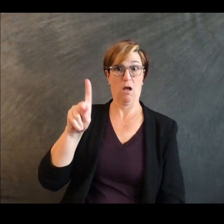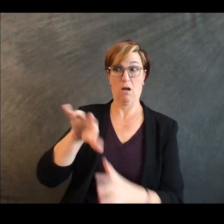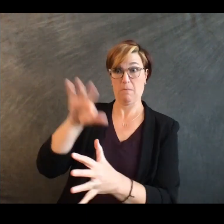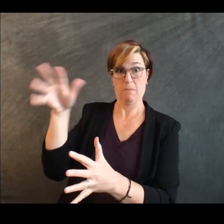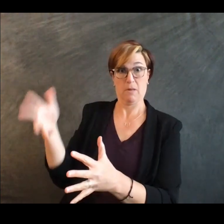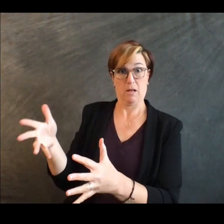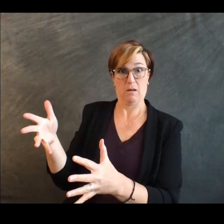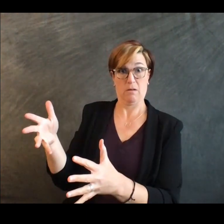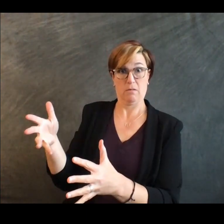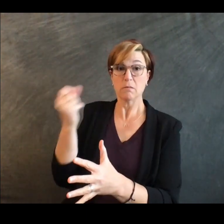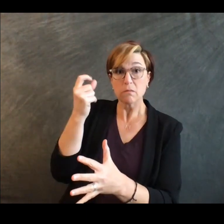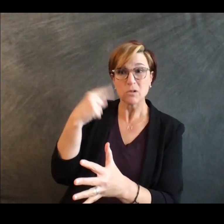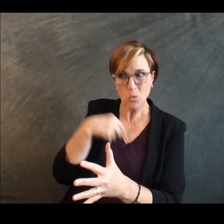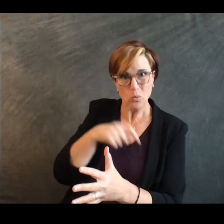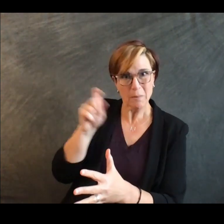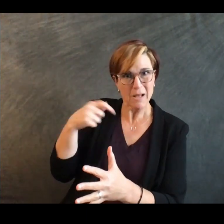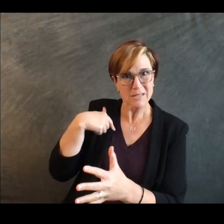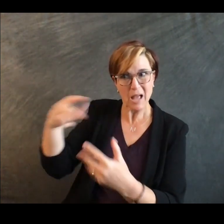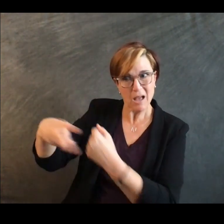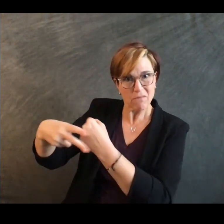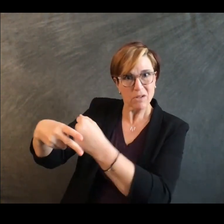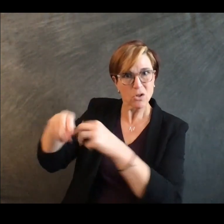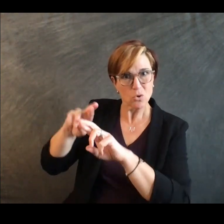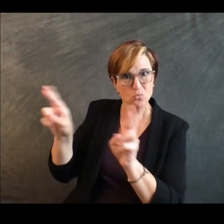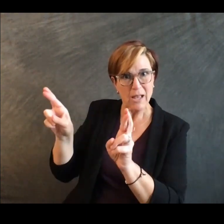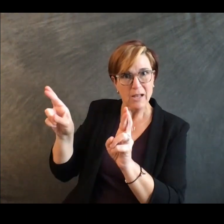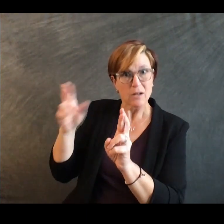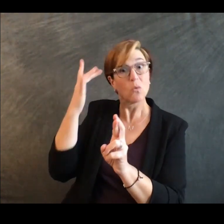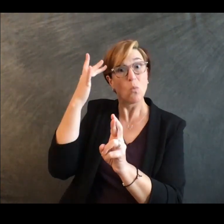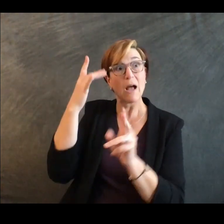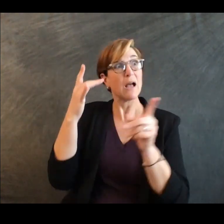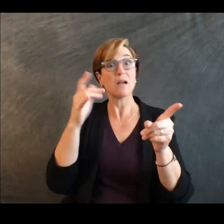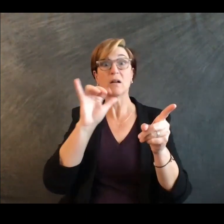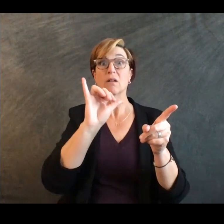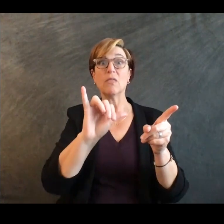place wherever the monster hits it's a monster we have eight thousand six